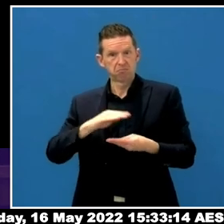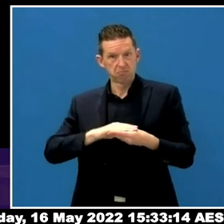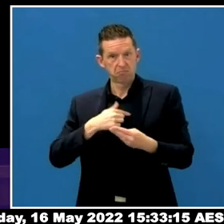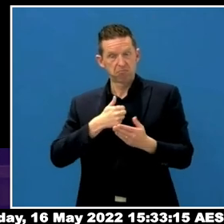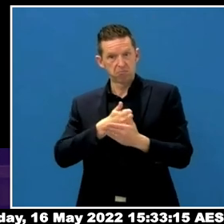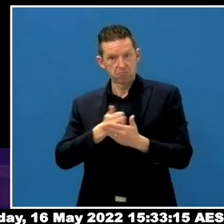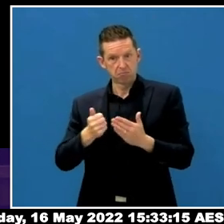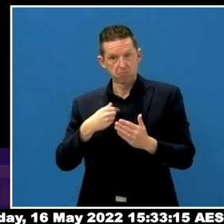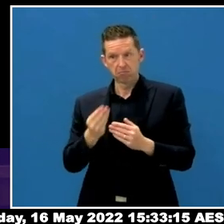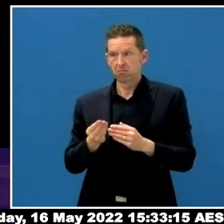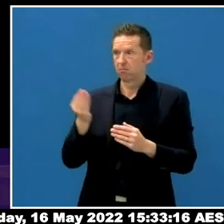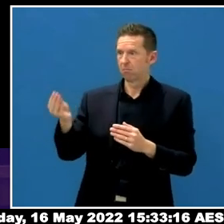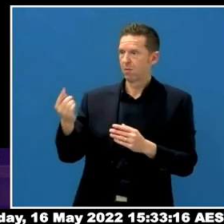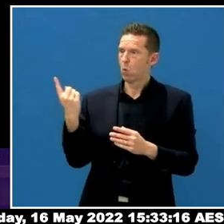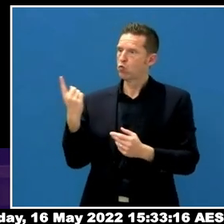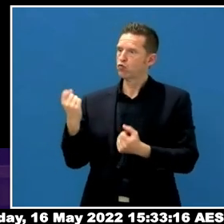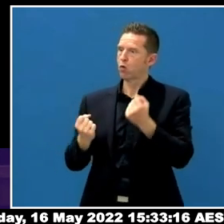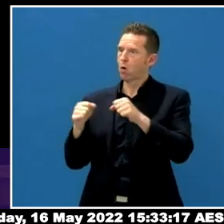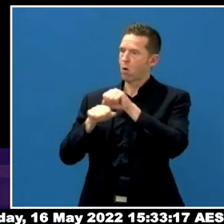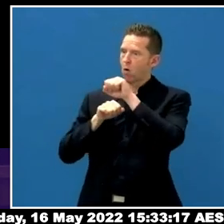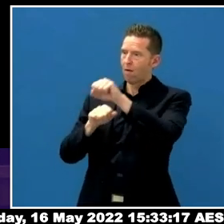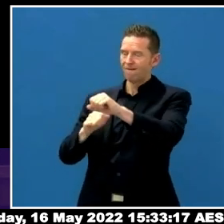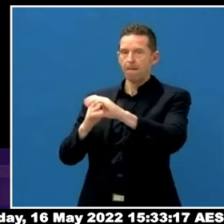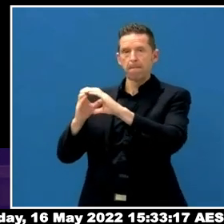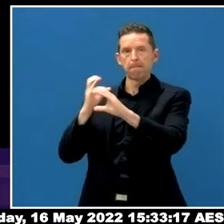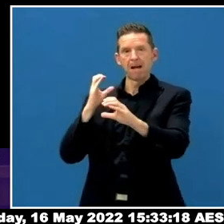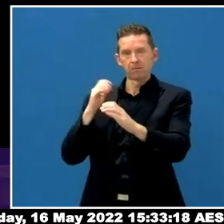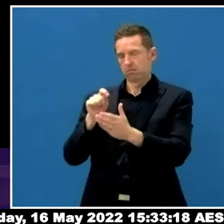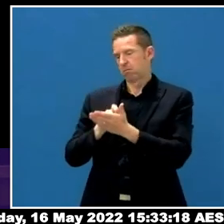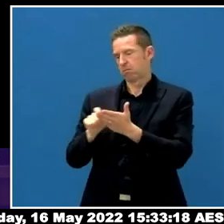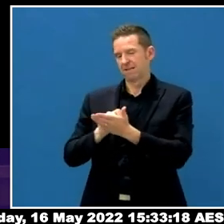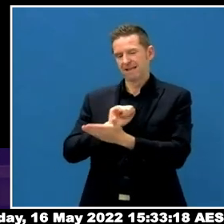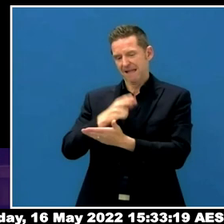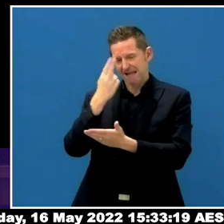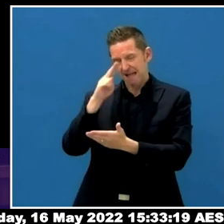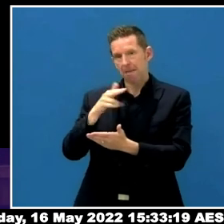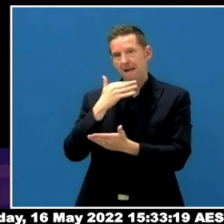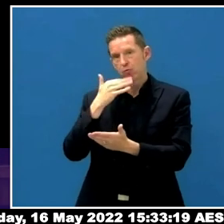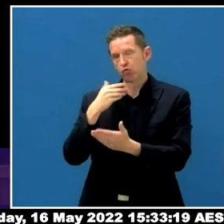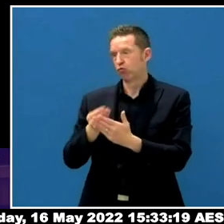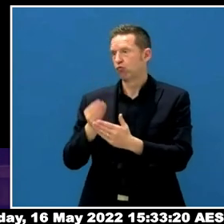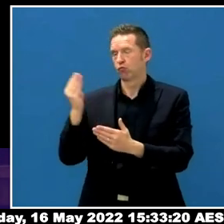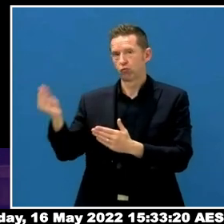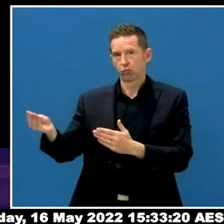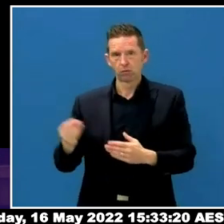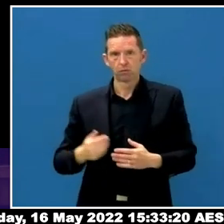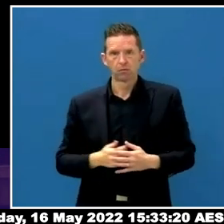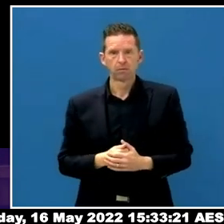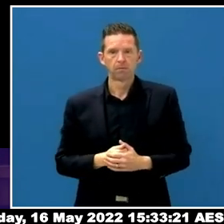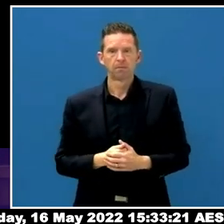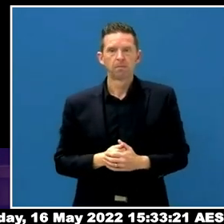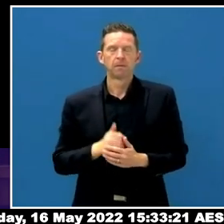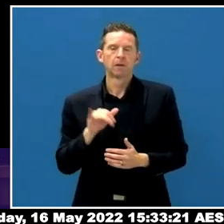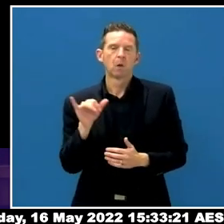that way with his name on it and the amount, or I would put it in his communication book,